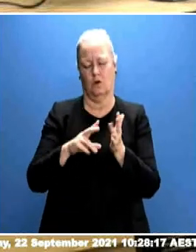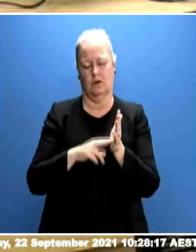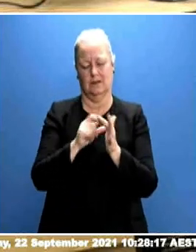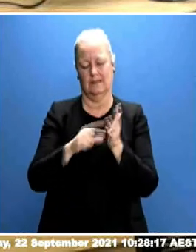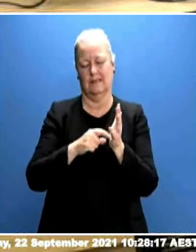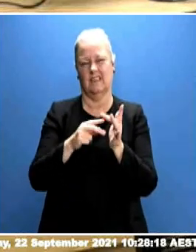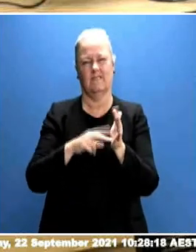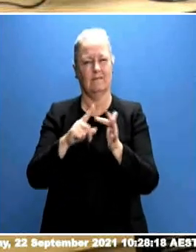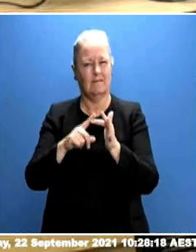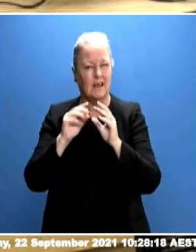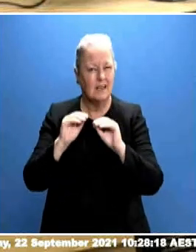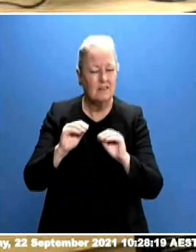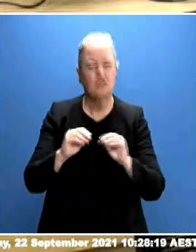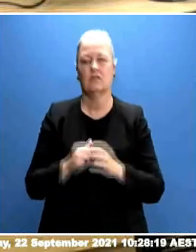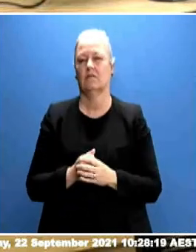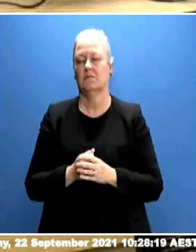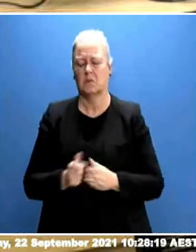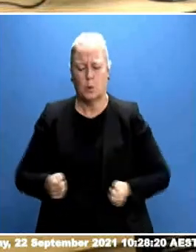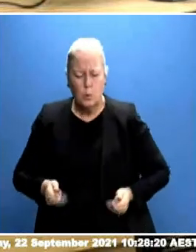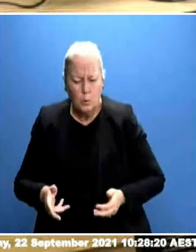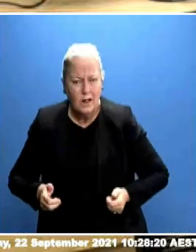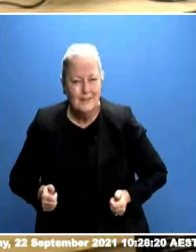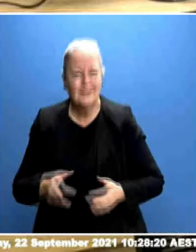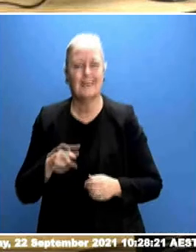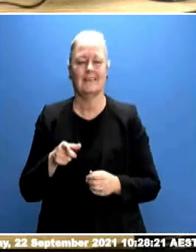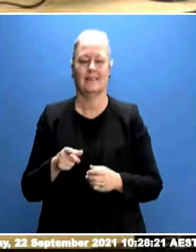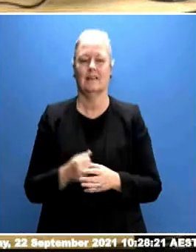I believe the wheelchair, and some seating.